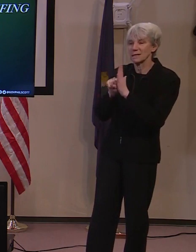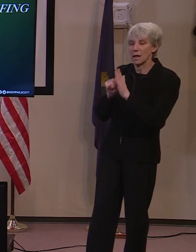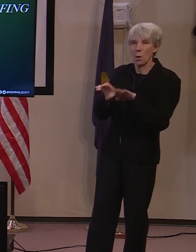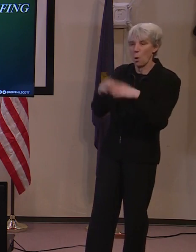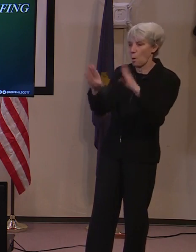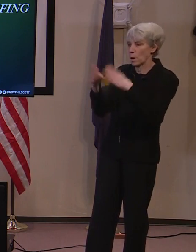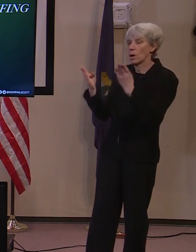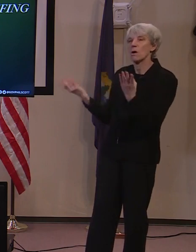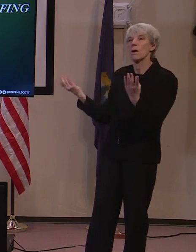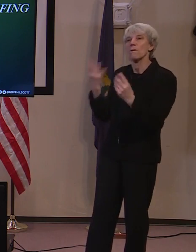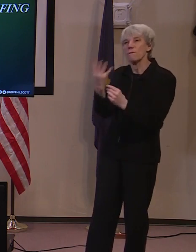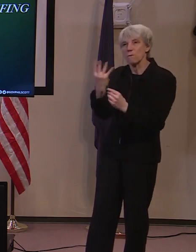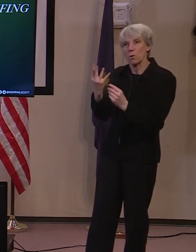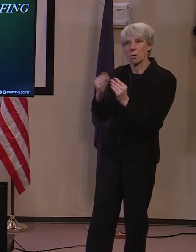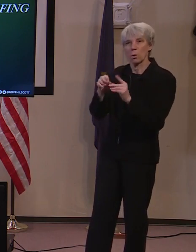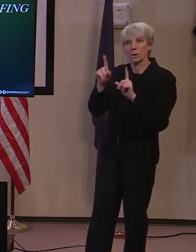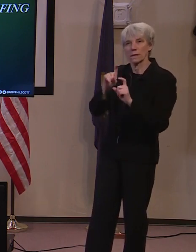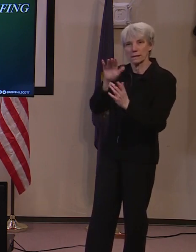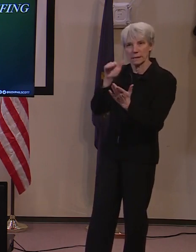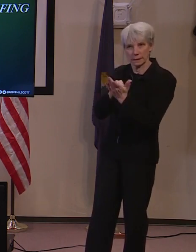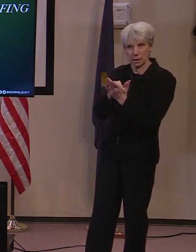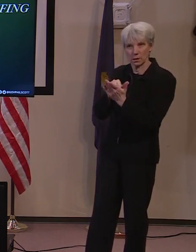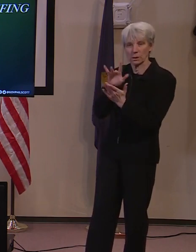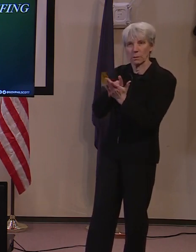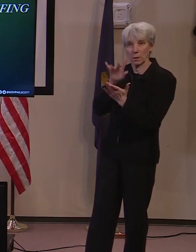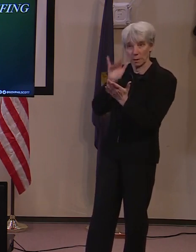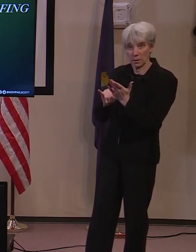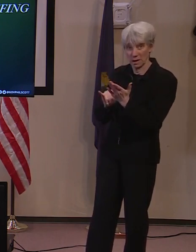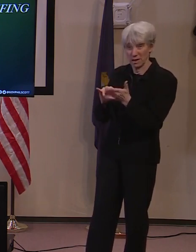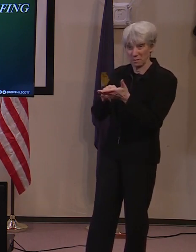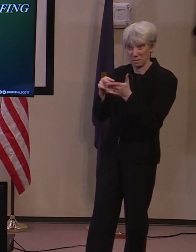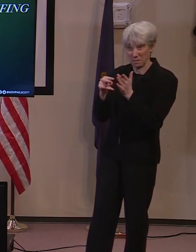Middlebury. This accounted for more than 500 additional appointments for